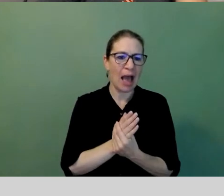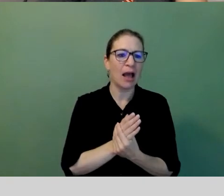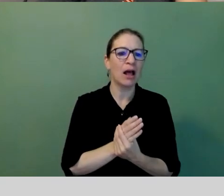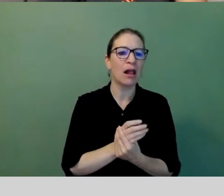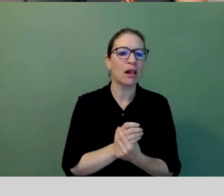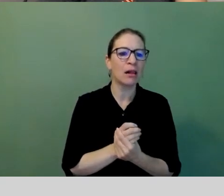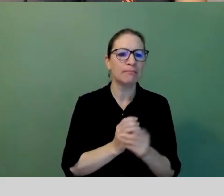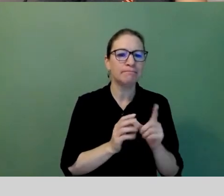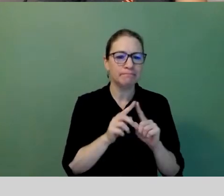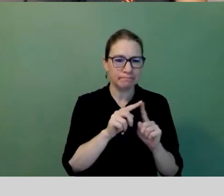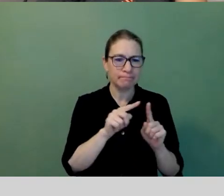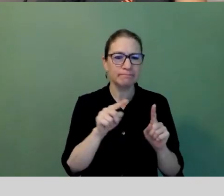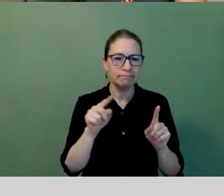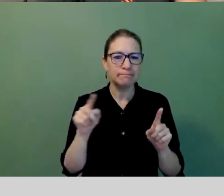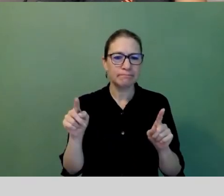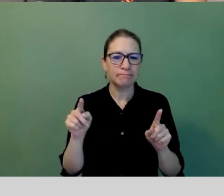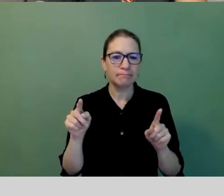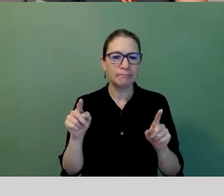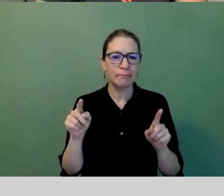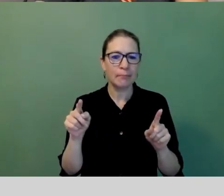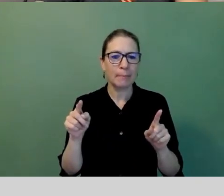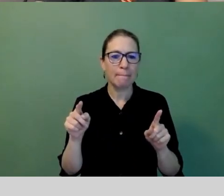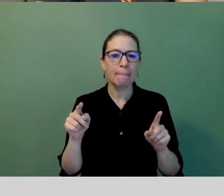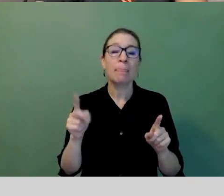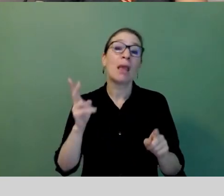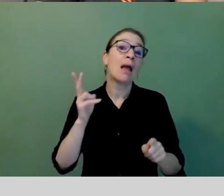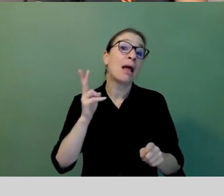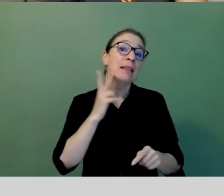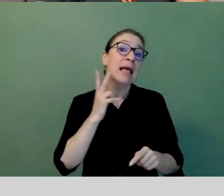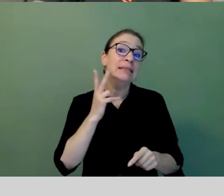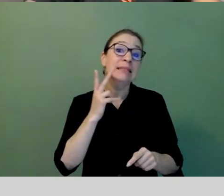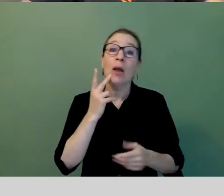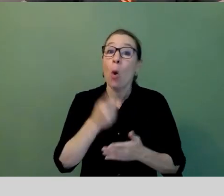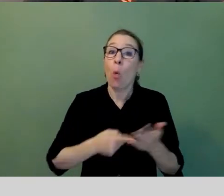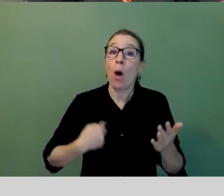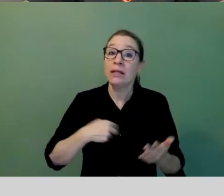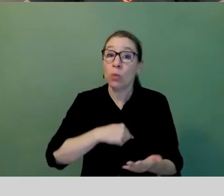110-easy-class-variable.py Let's see what did we learn